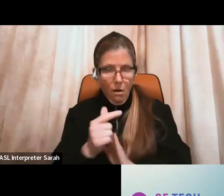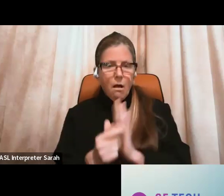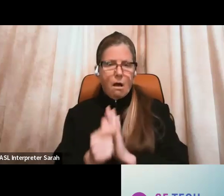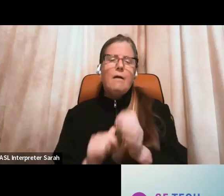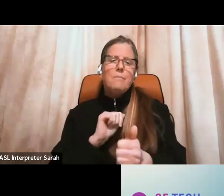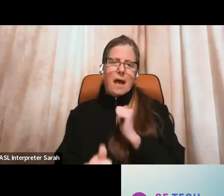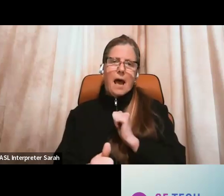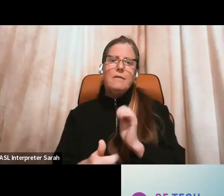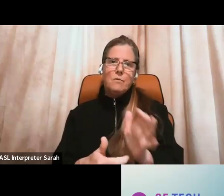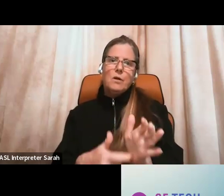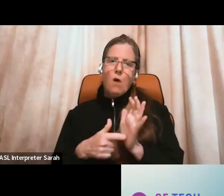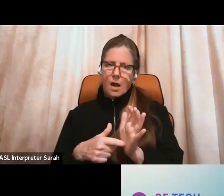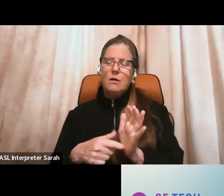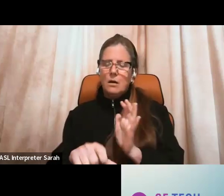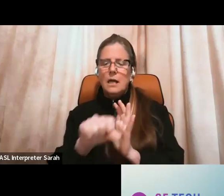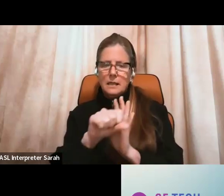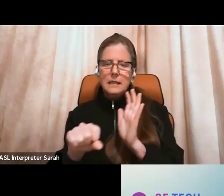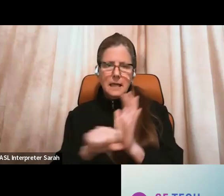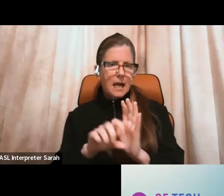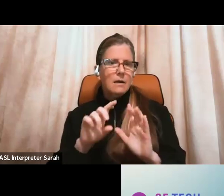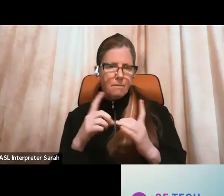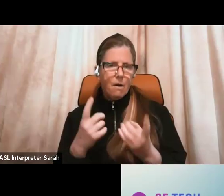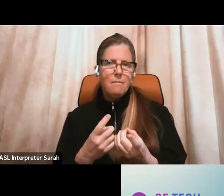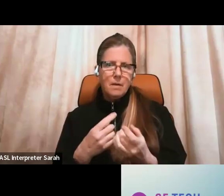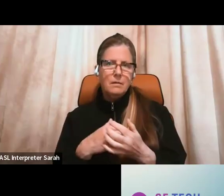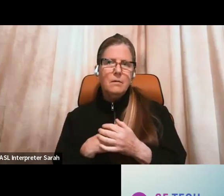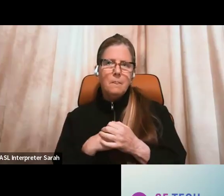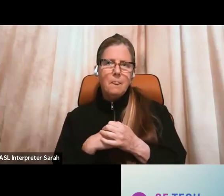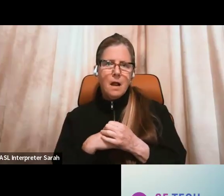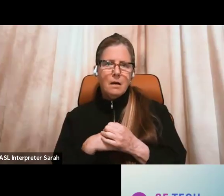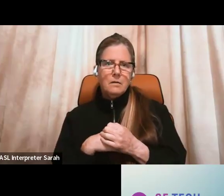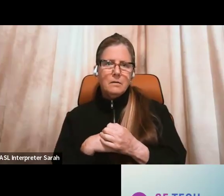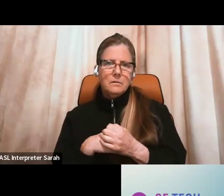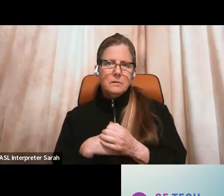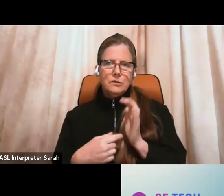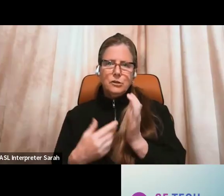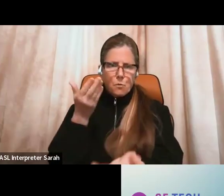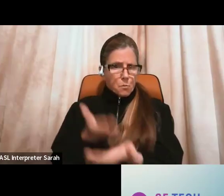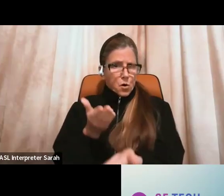states to certify… state departments to certify that they're making their content accessible.